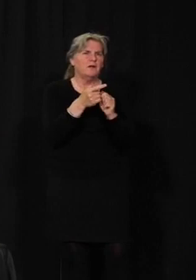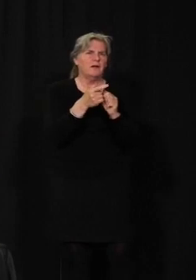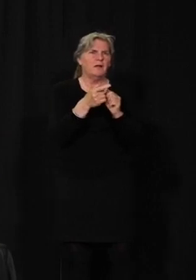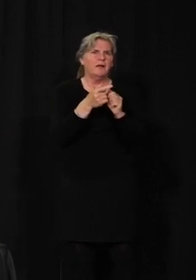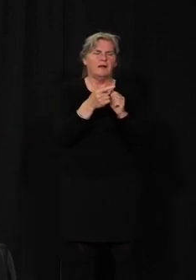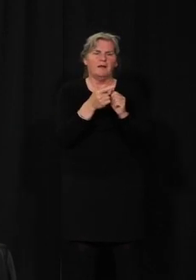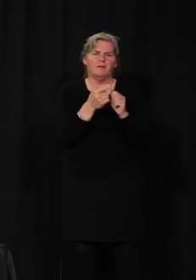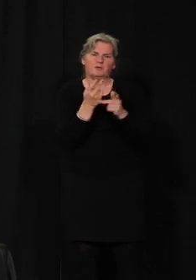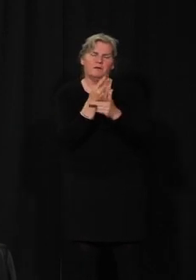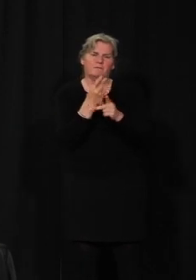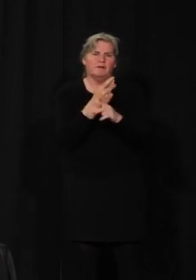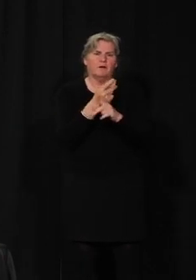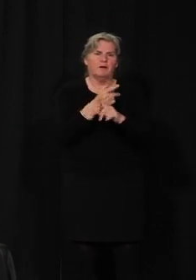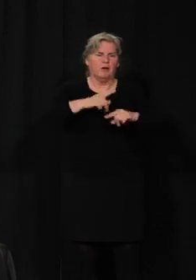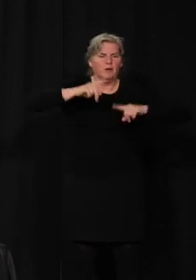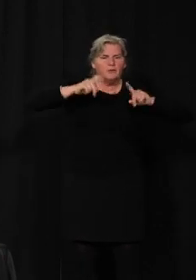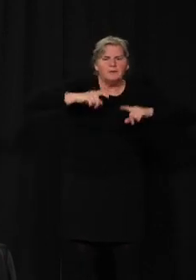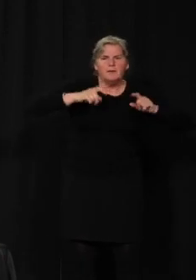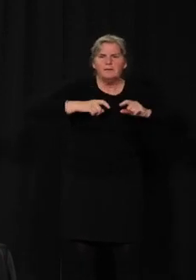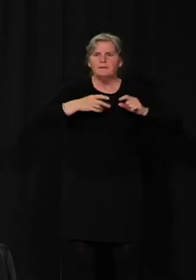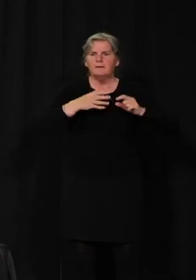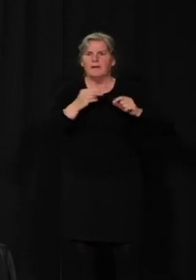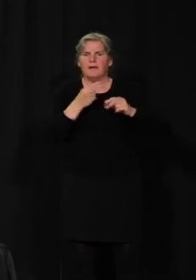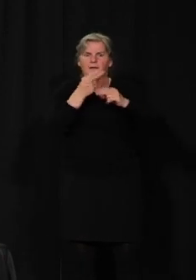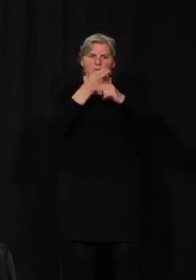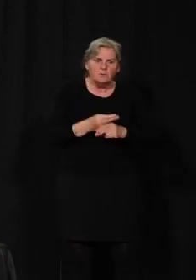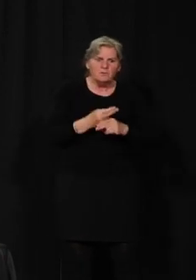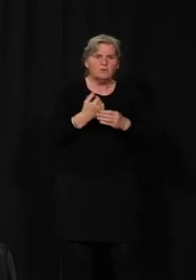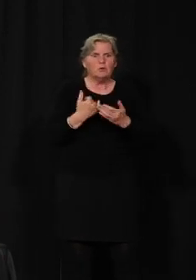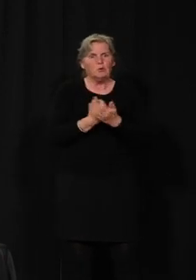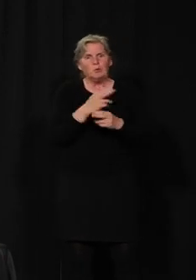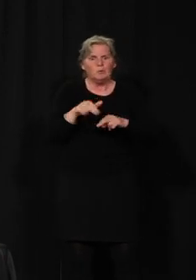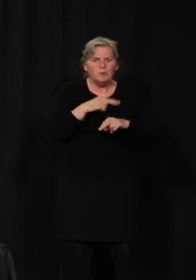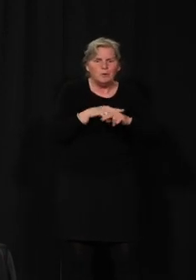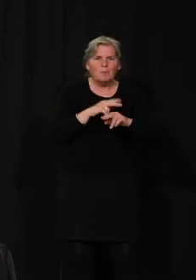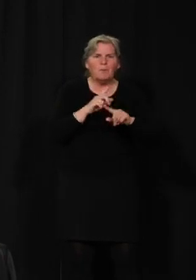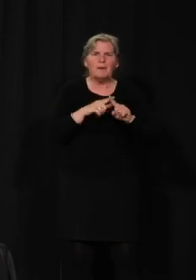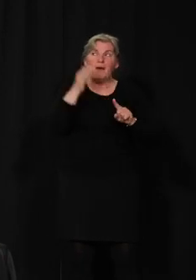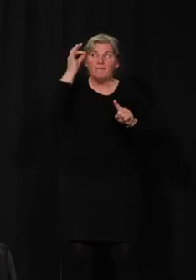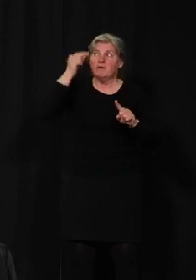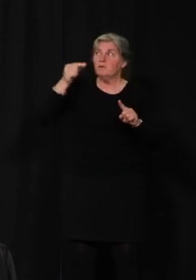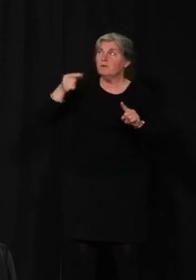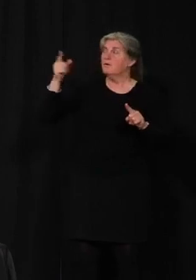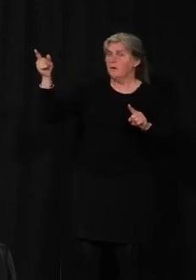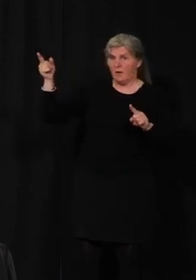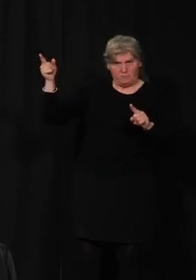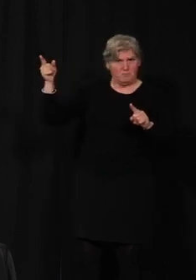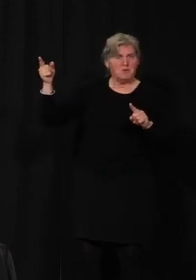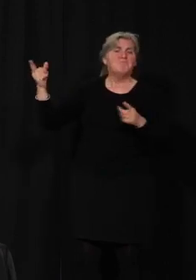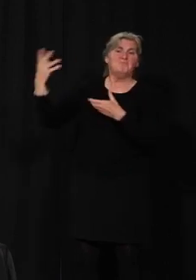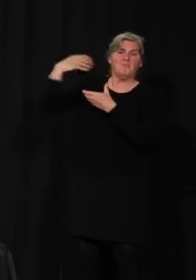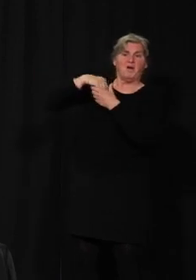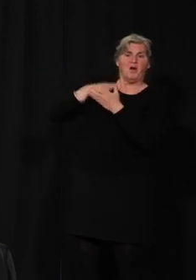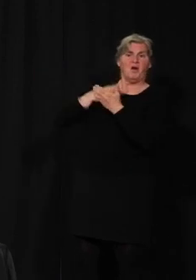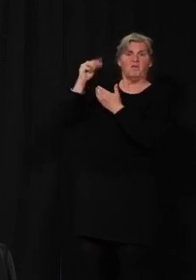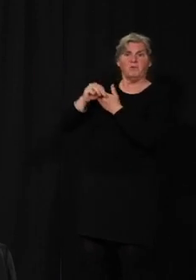provision as we were wrapping or heads around testing and getting used to this new normal. Now we have a federal government very interested in the program e